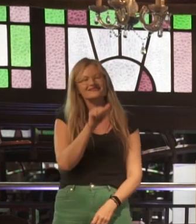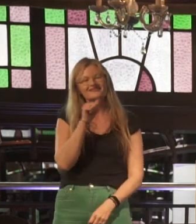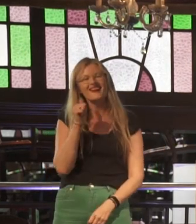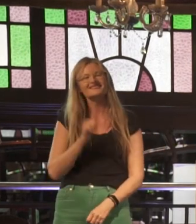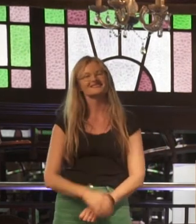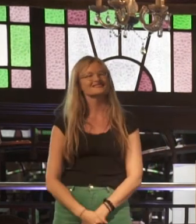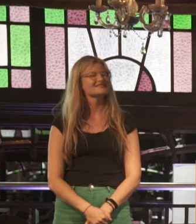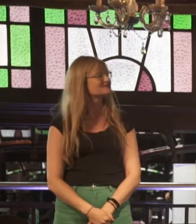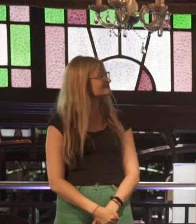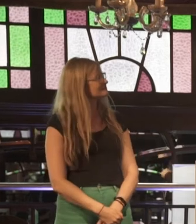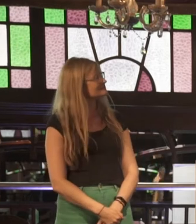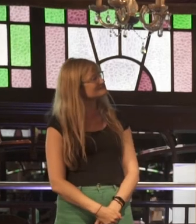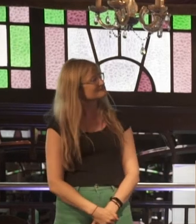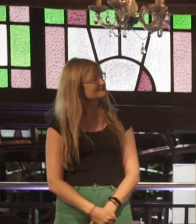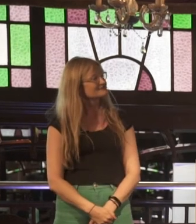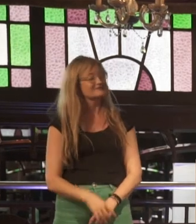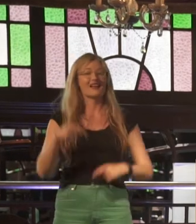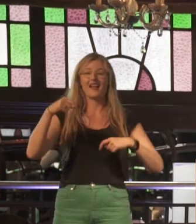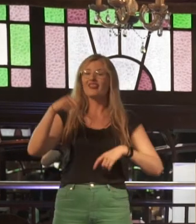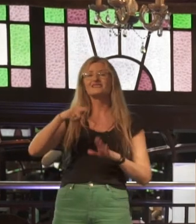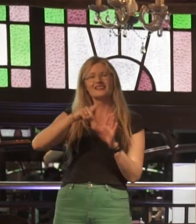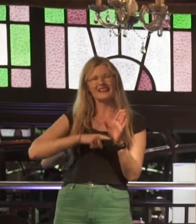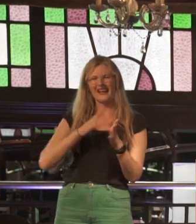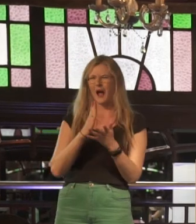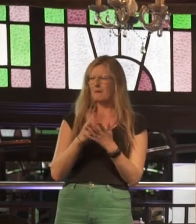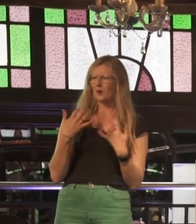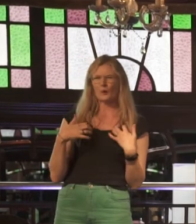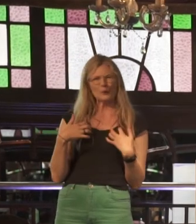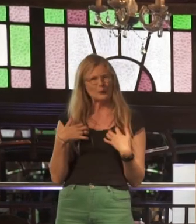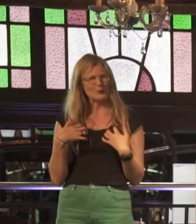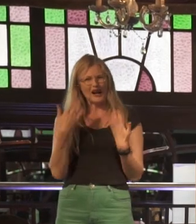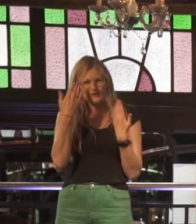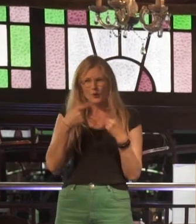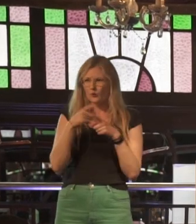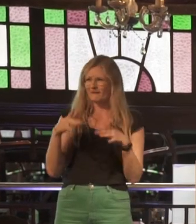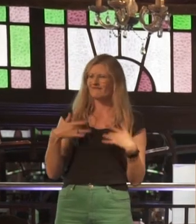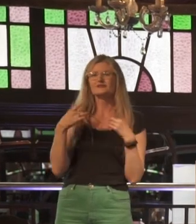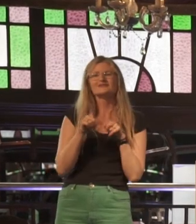it's a very interesting year this year. I don't know if you've noticed, I don't know if it's just a coincidence,